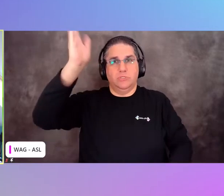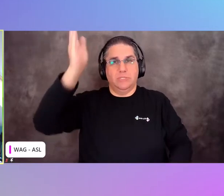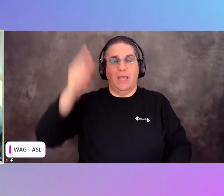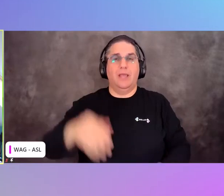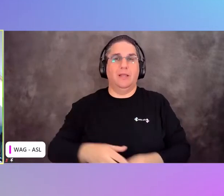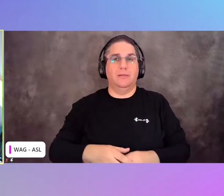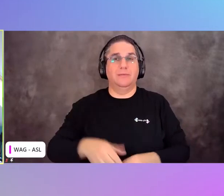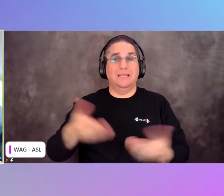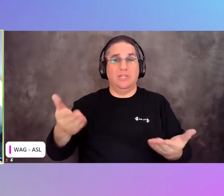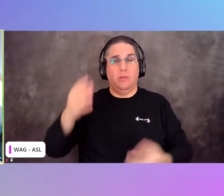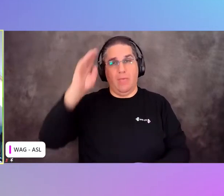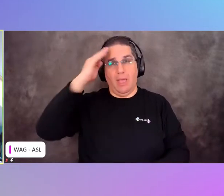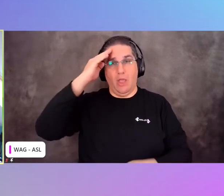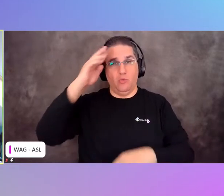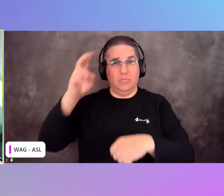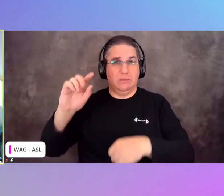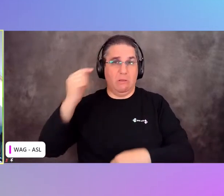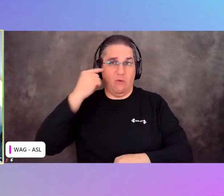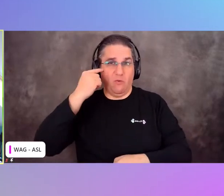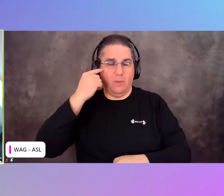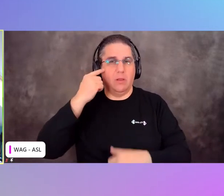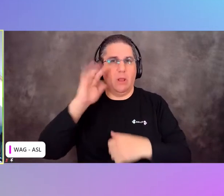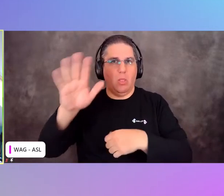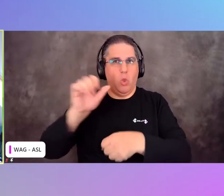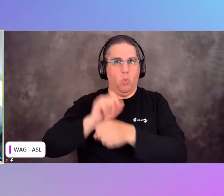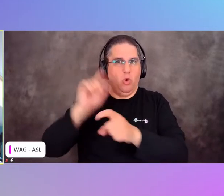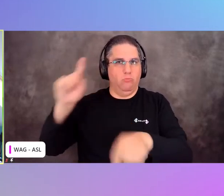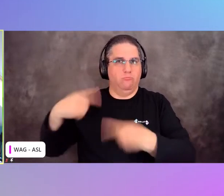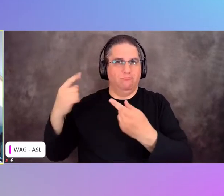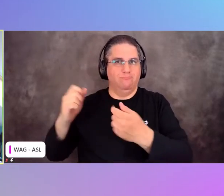in Ireland. And I hope the weather is fine for where you are